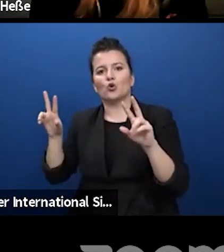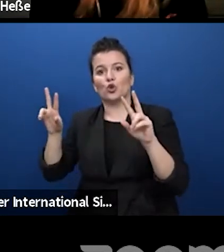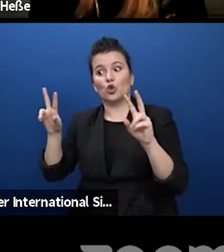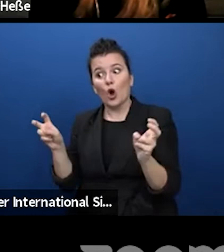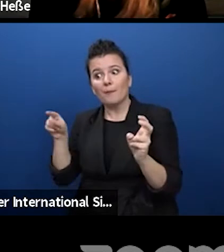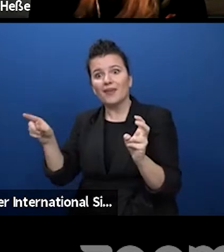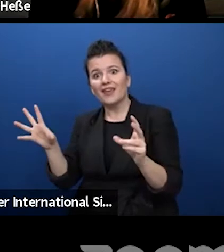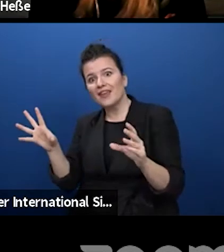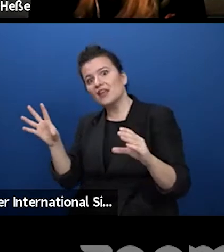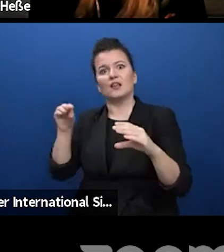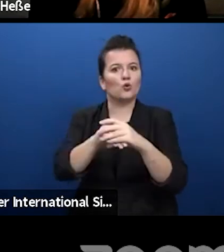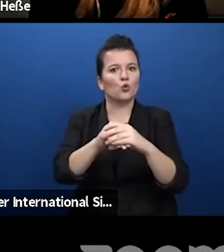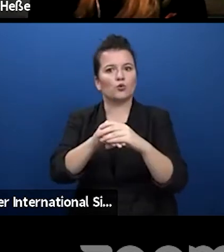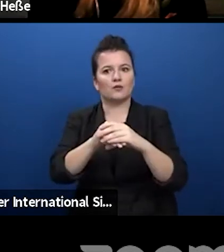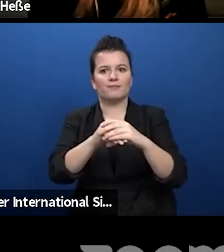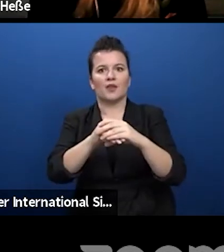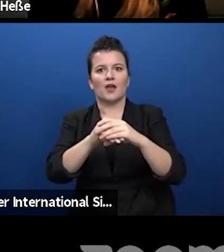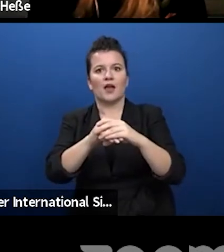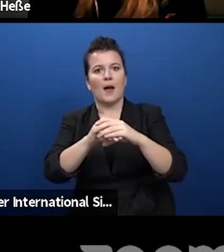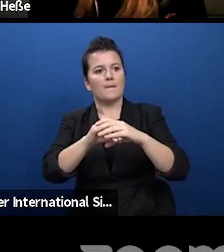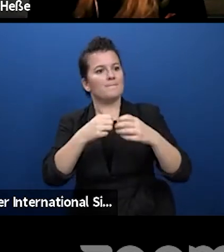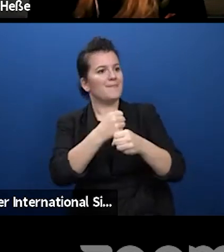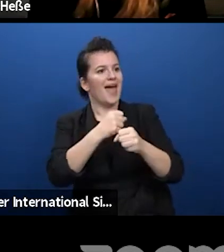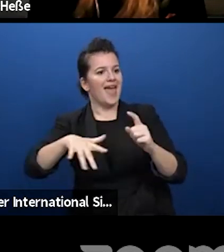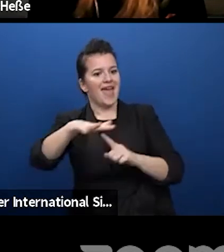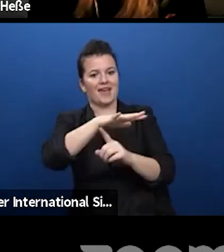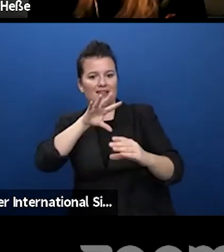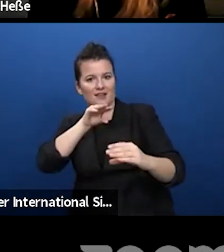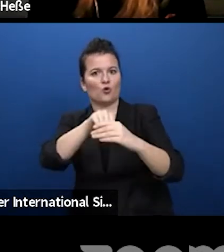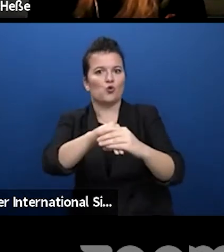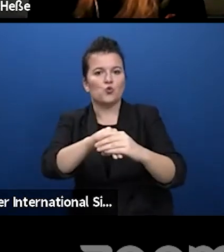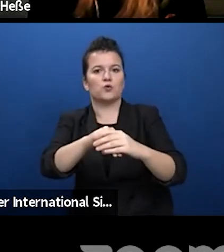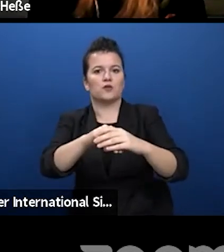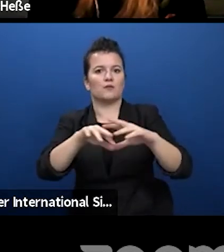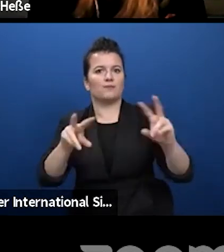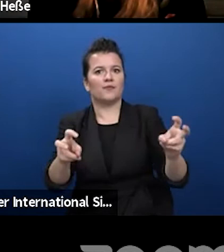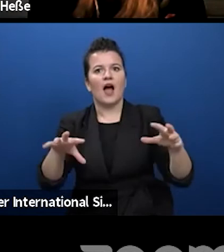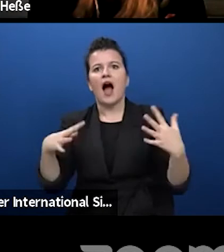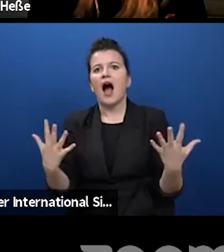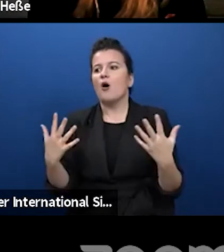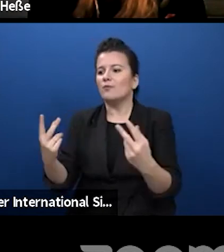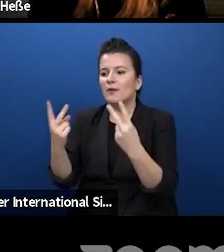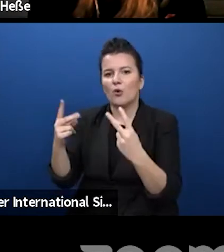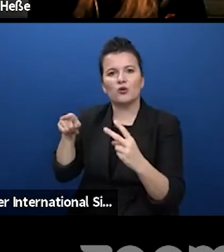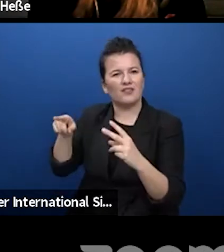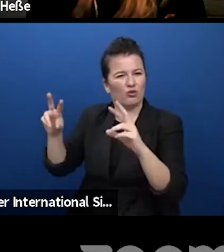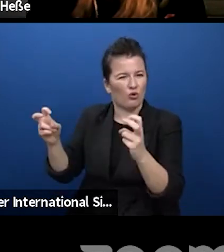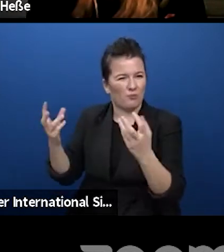like really honor the import, how important that is. Also I was approached to direct,